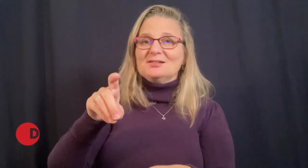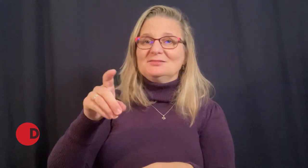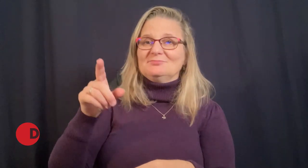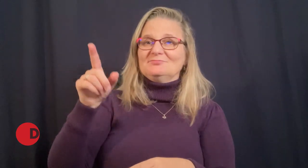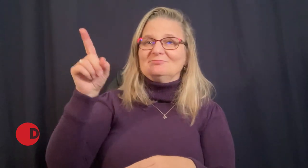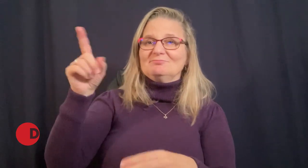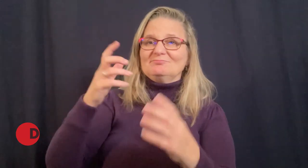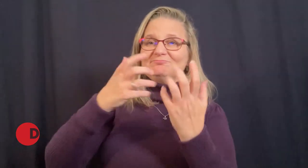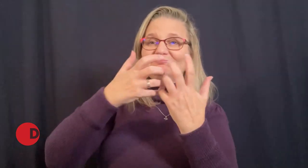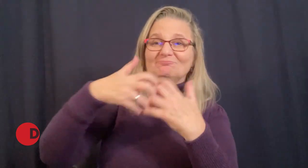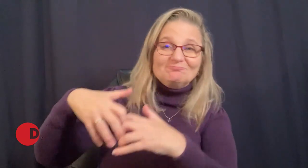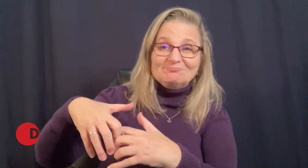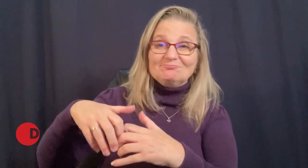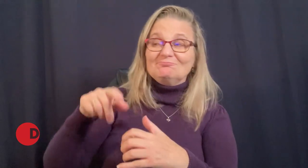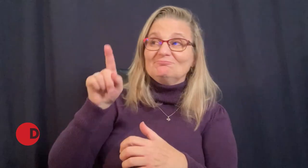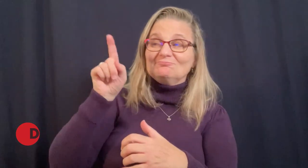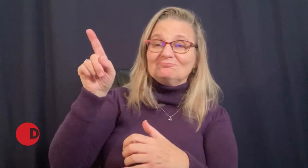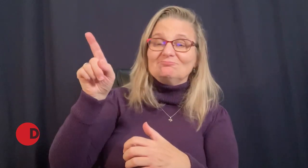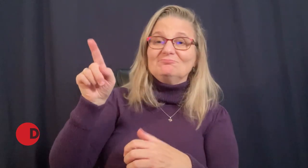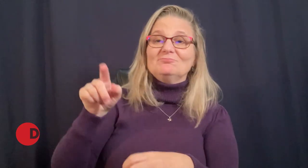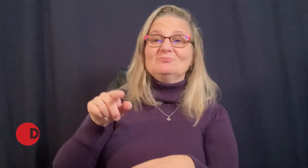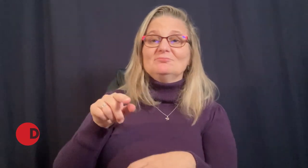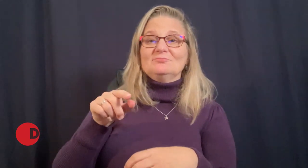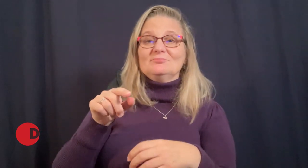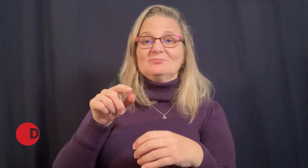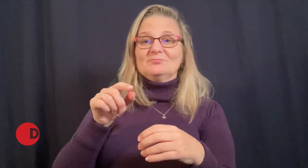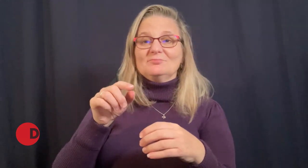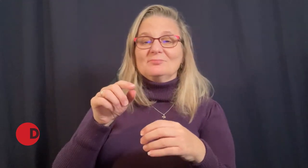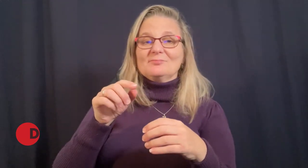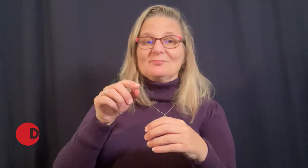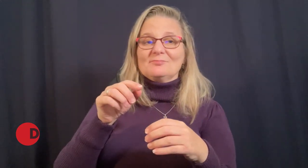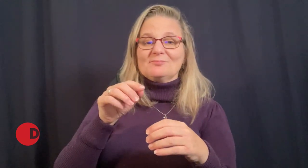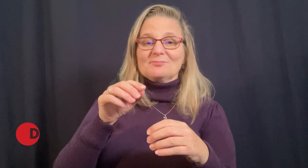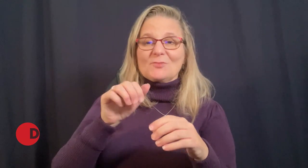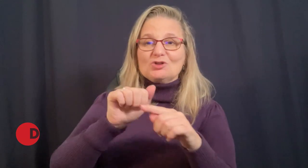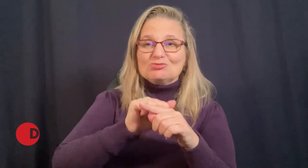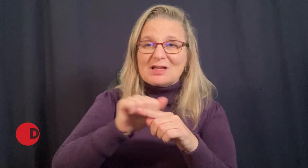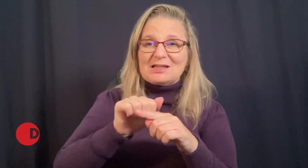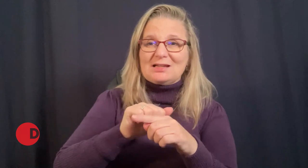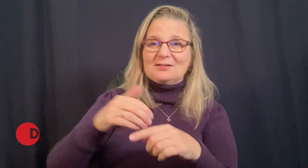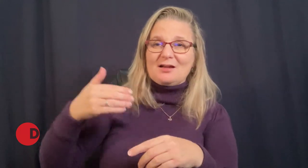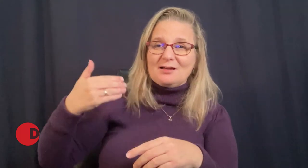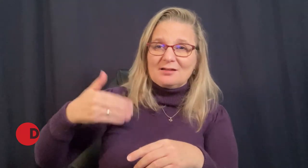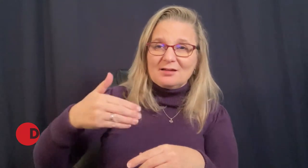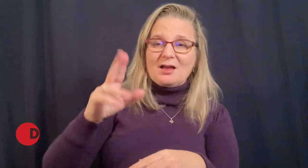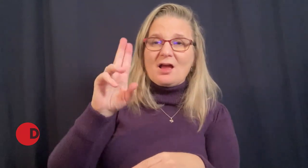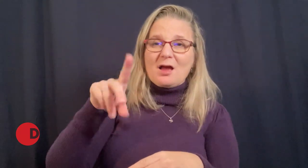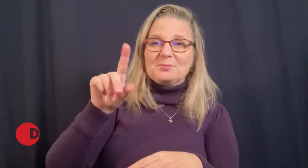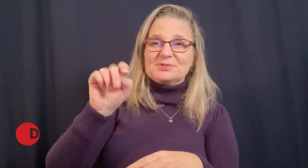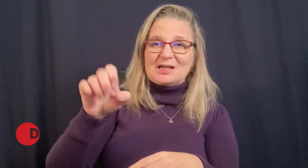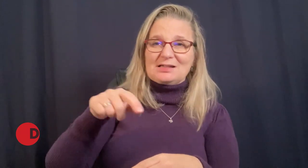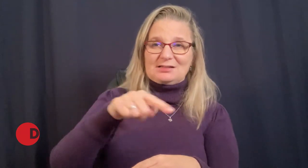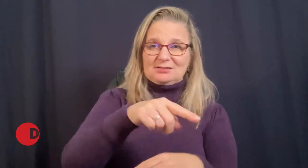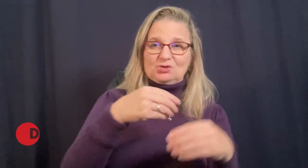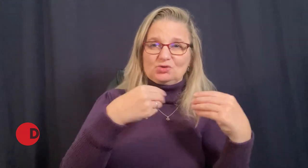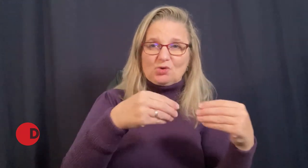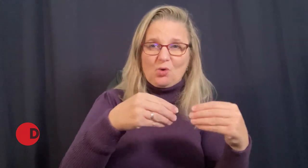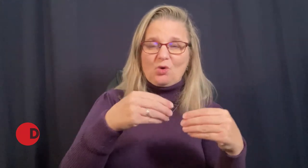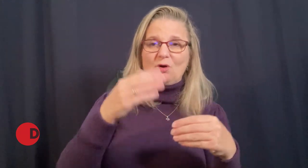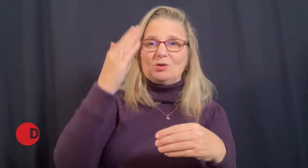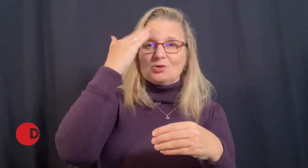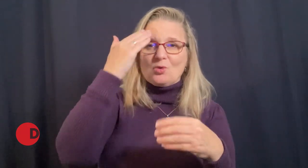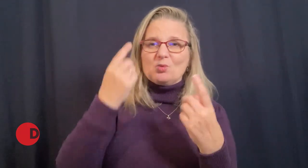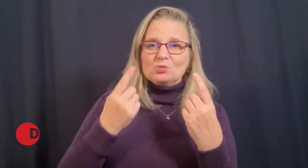and need to conduct training regularly to update store personnel